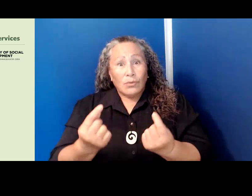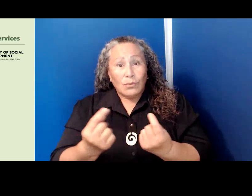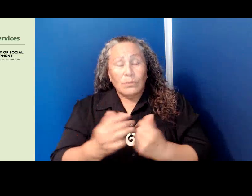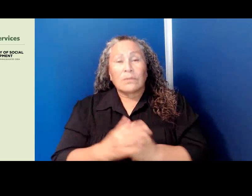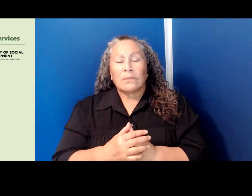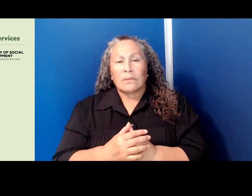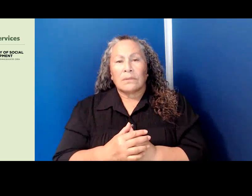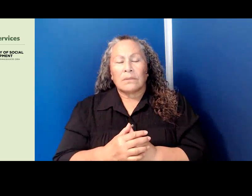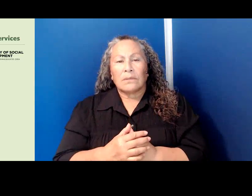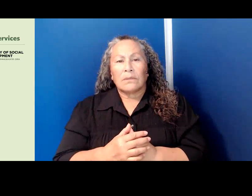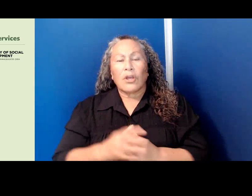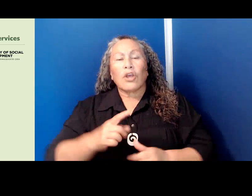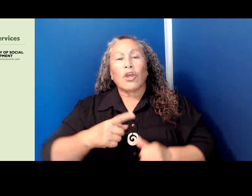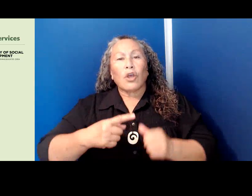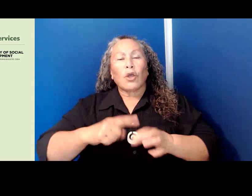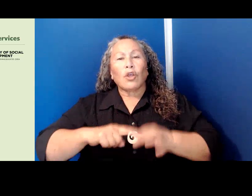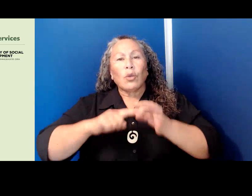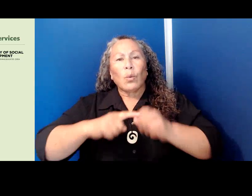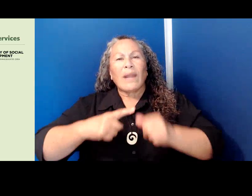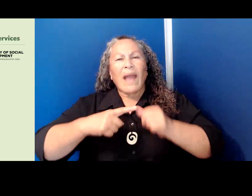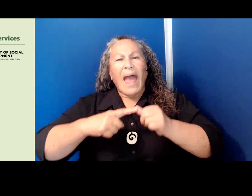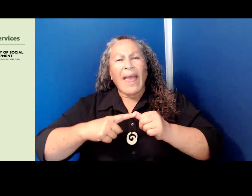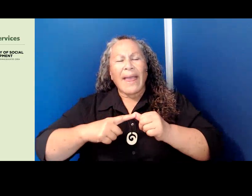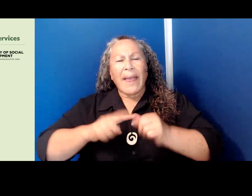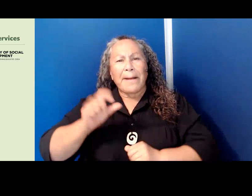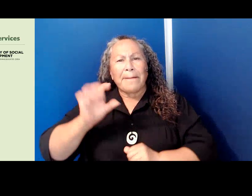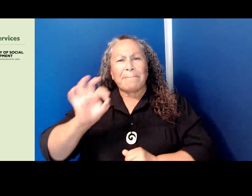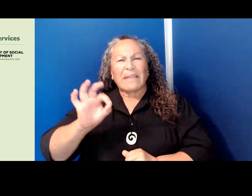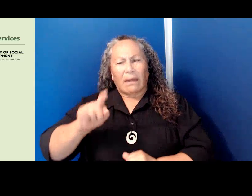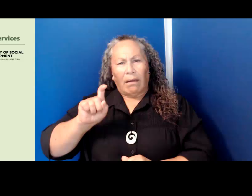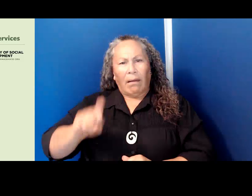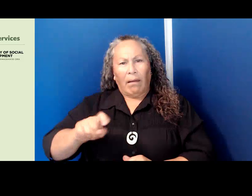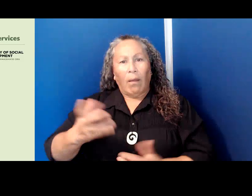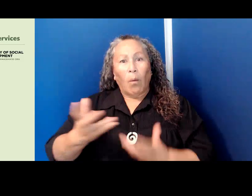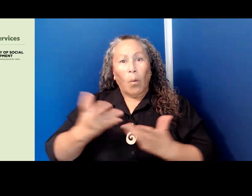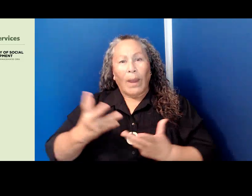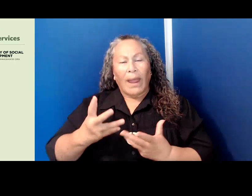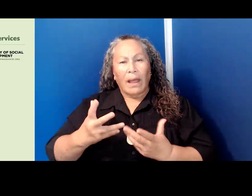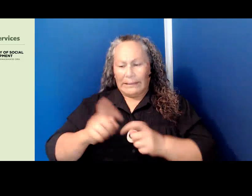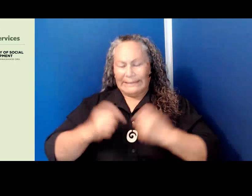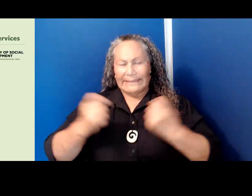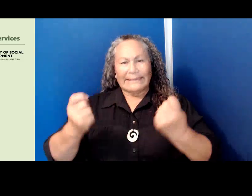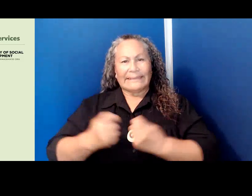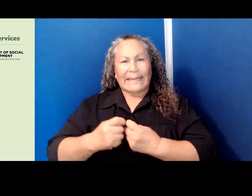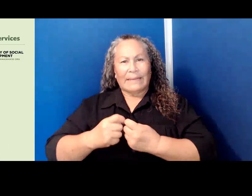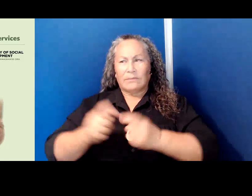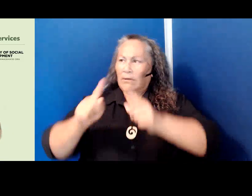the Q&A function. So you'll find that Uh button on your Teams screen Uh next to where